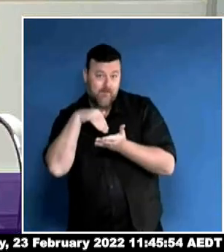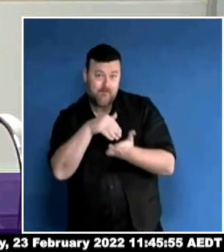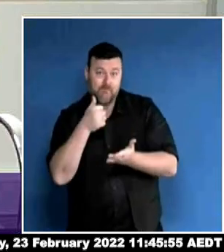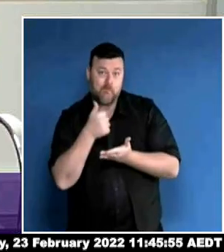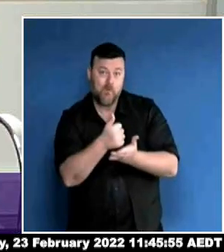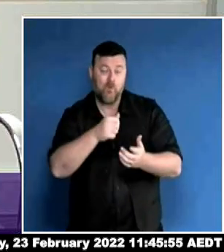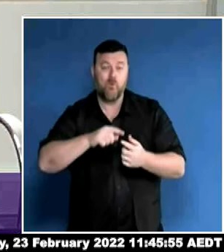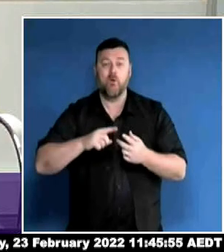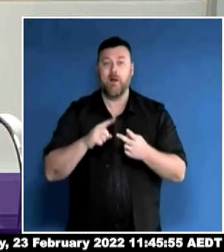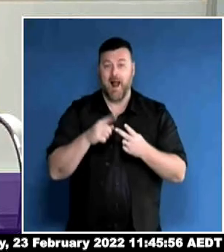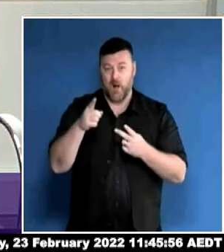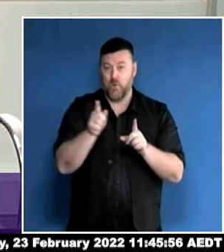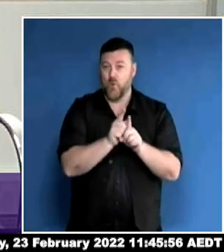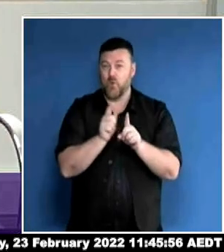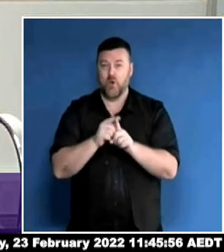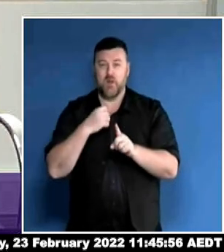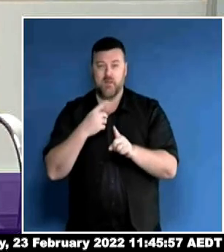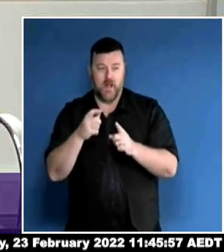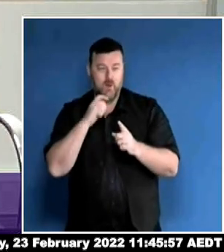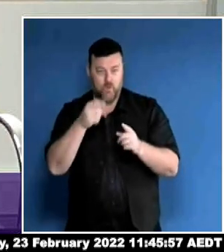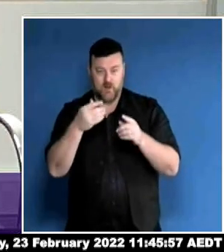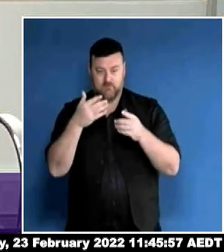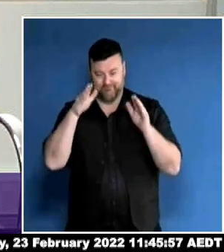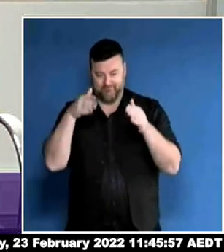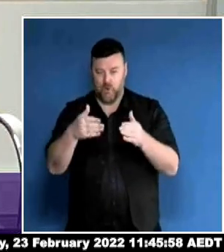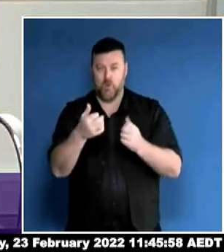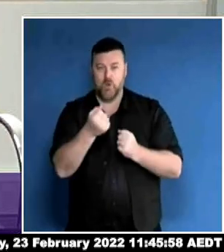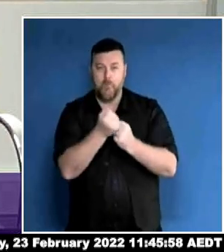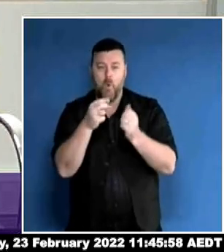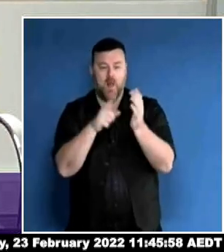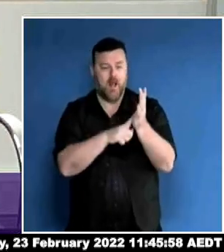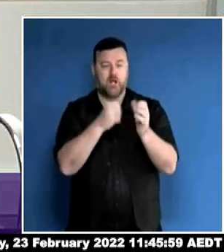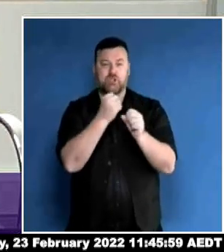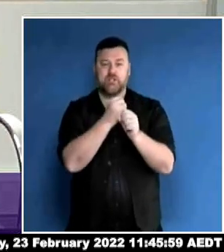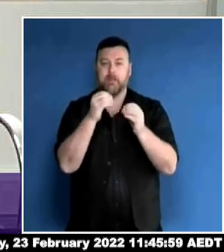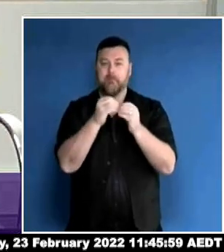LGBTIQ community, which also touched on this person's identity.